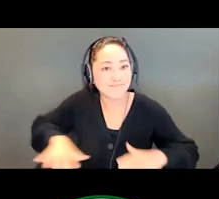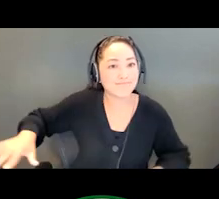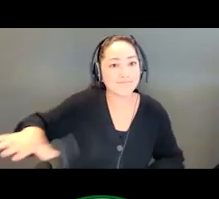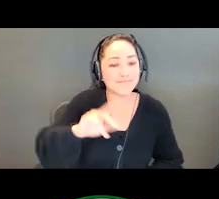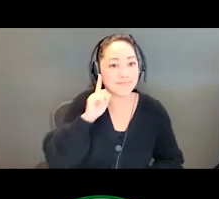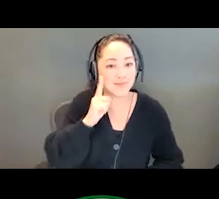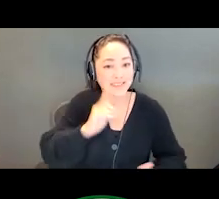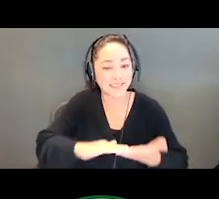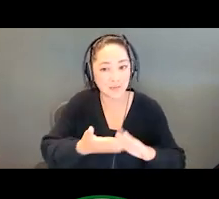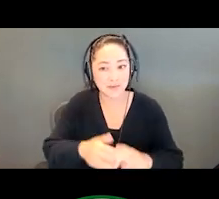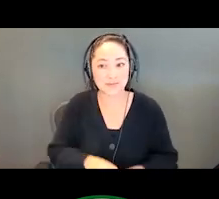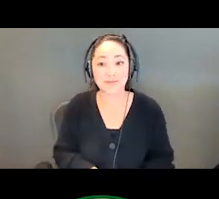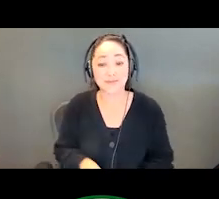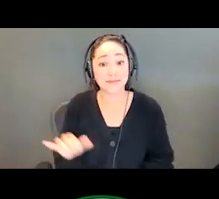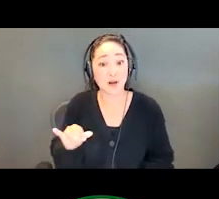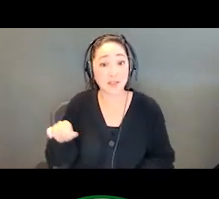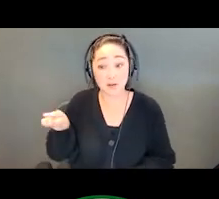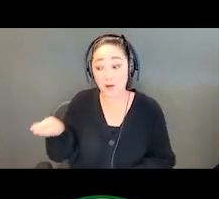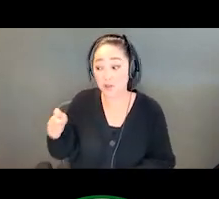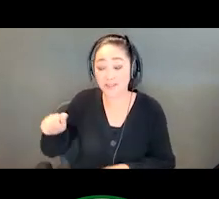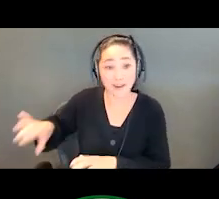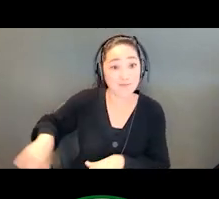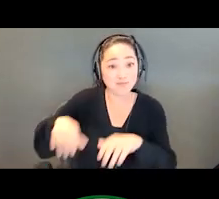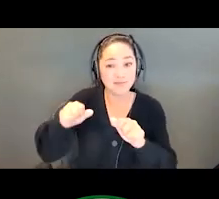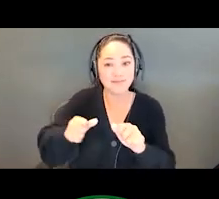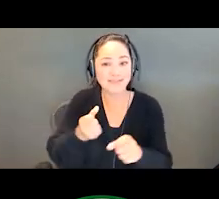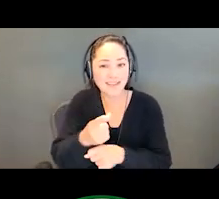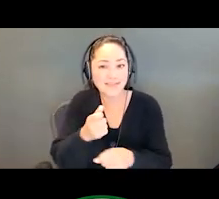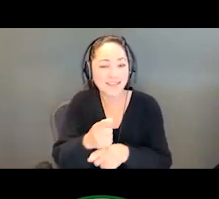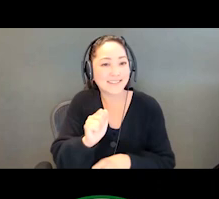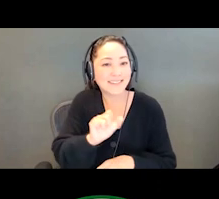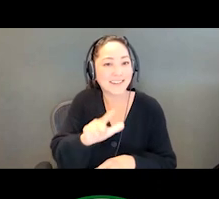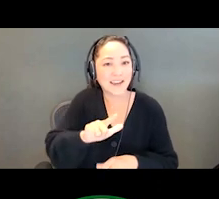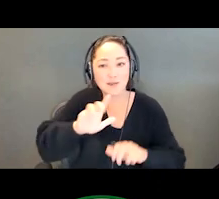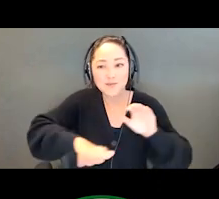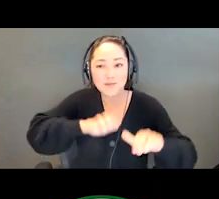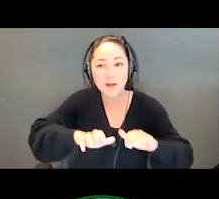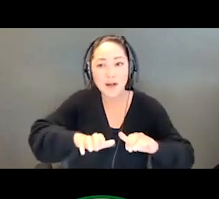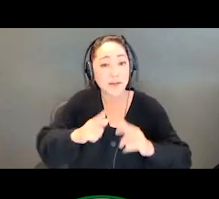She also hosts the annual ASL Climb and Camp Weekends in Joshua Tree, California for the